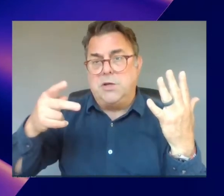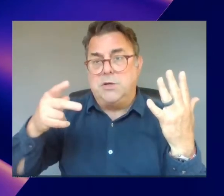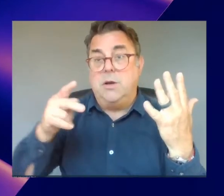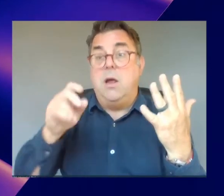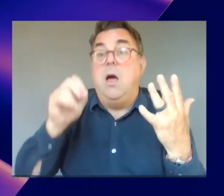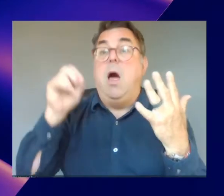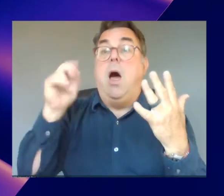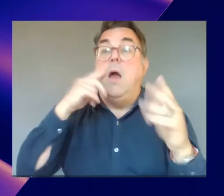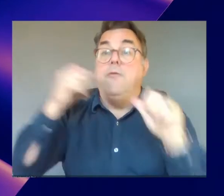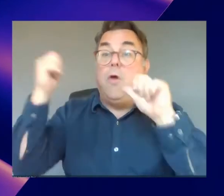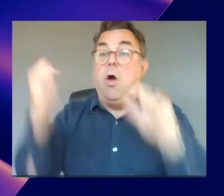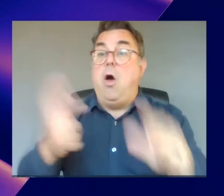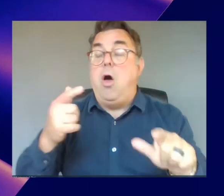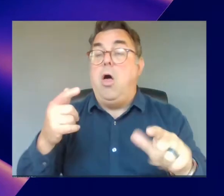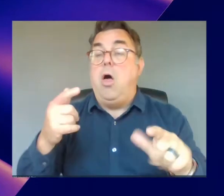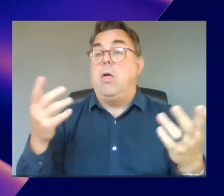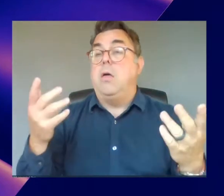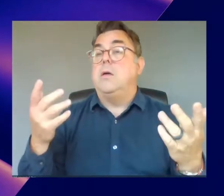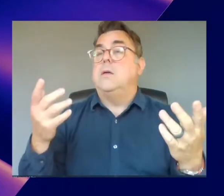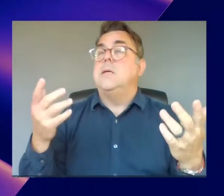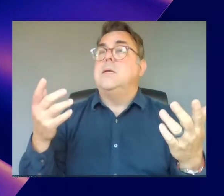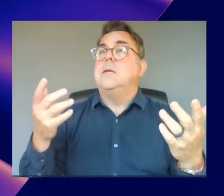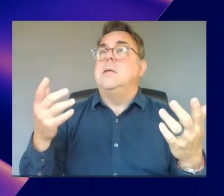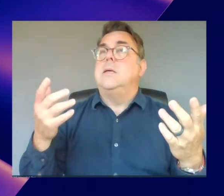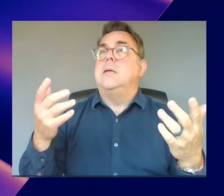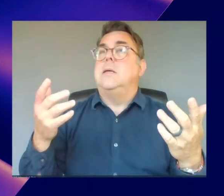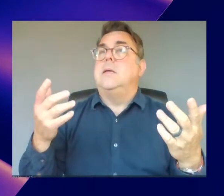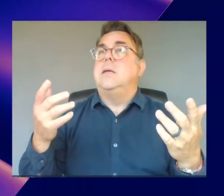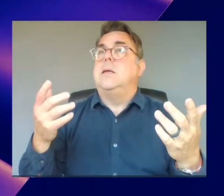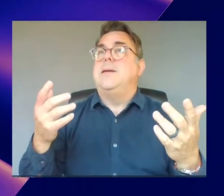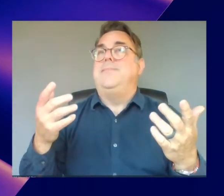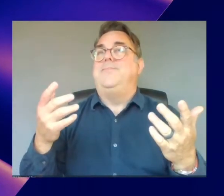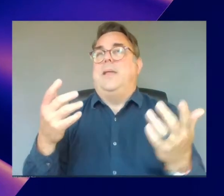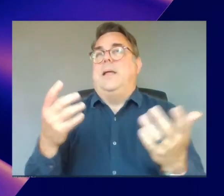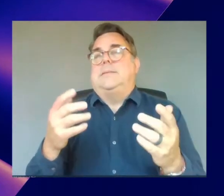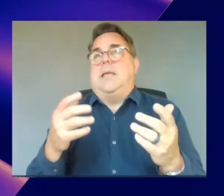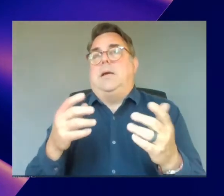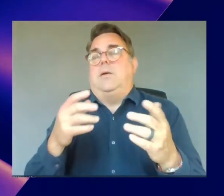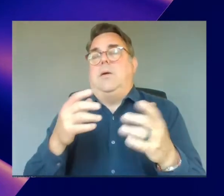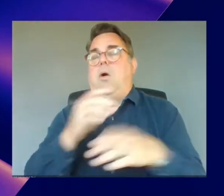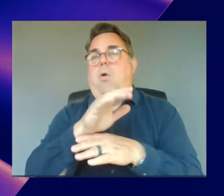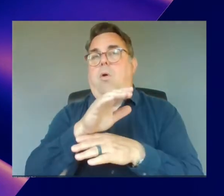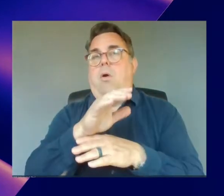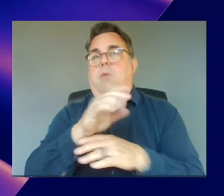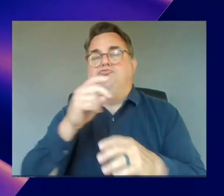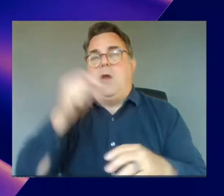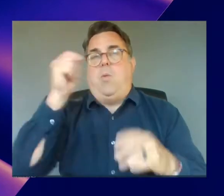it is sort of like pushing that new, untested code to production for everybody. So we don't recommend doing that.